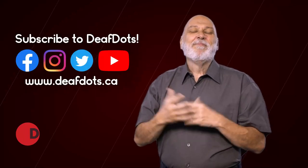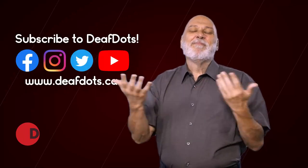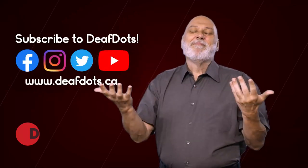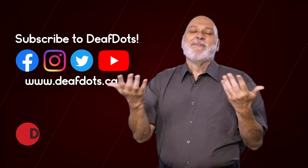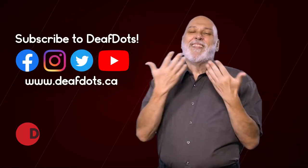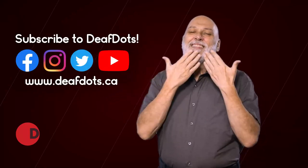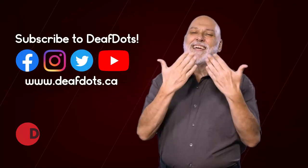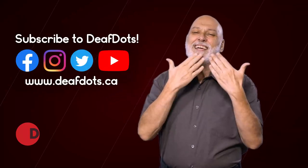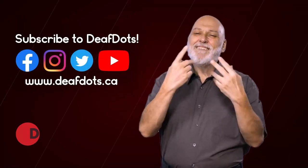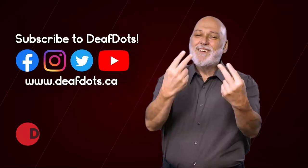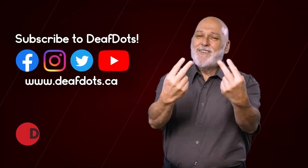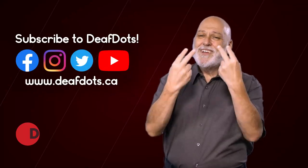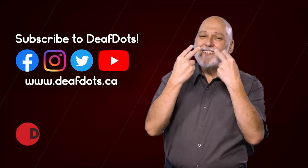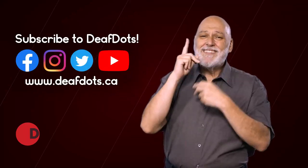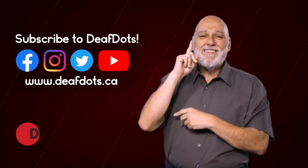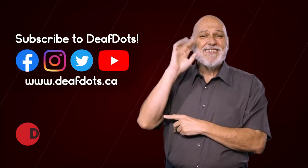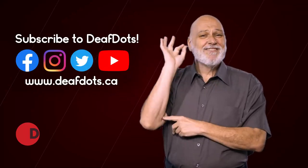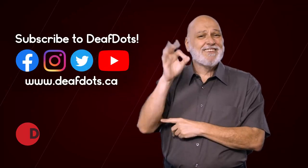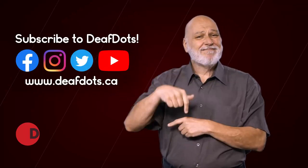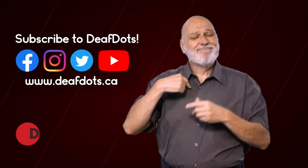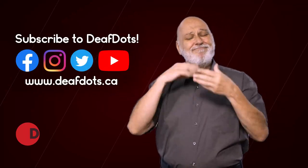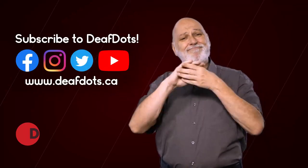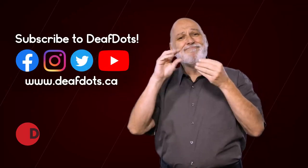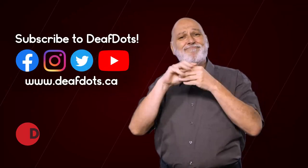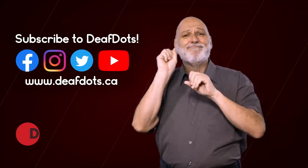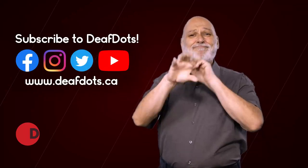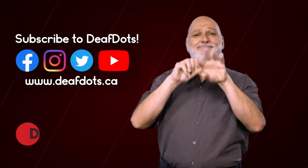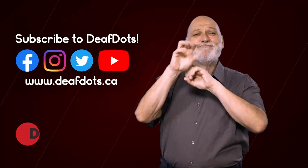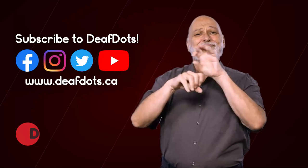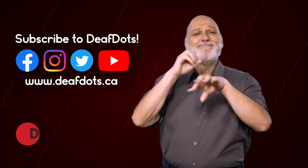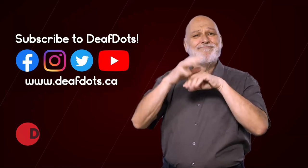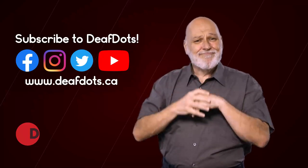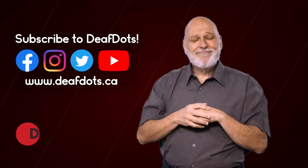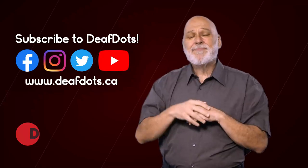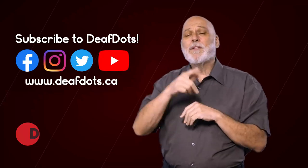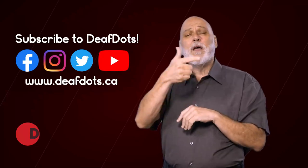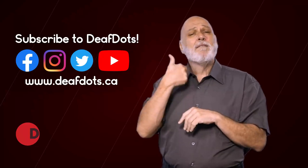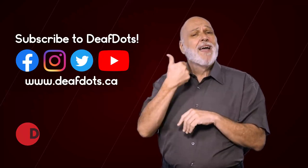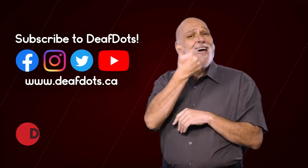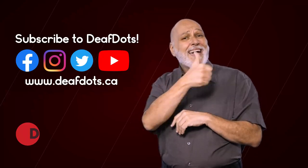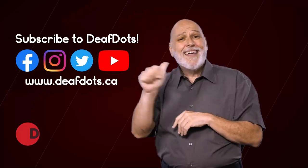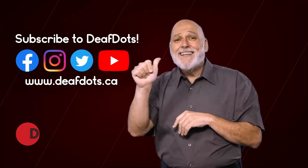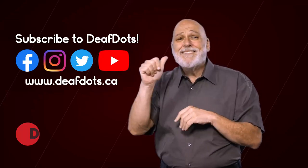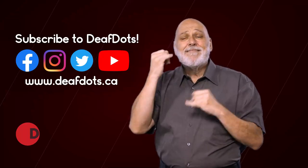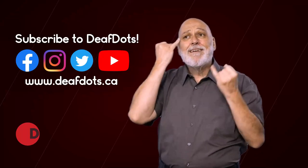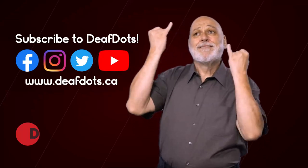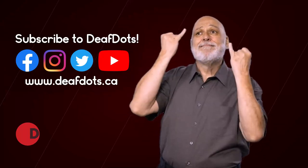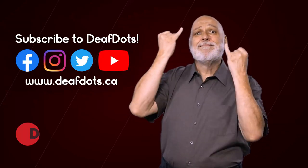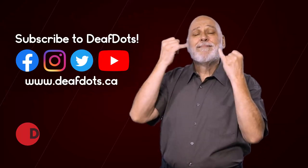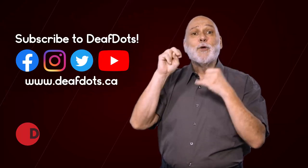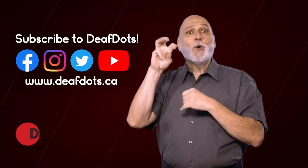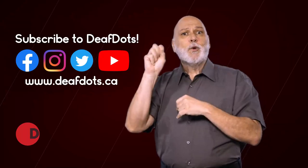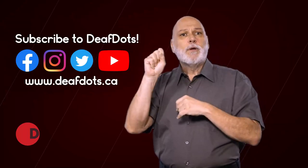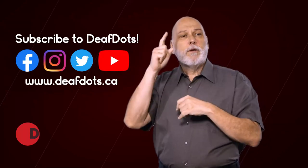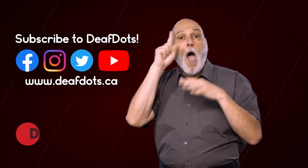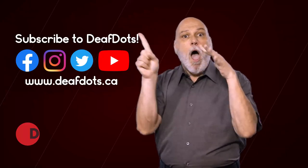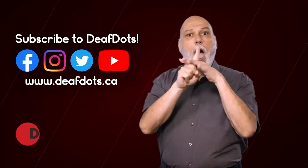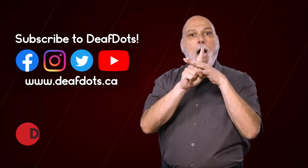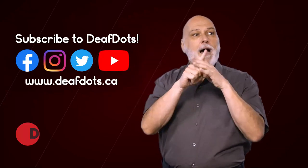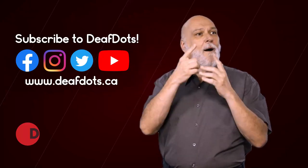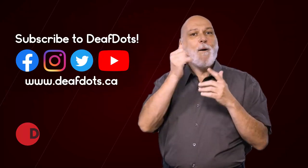Thank you for watching this report.